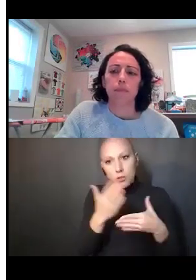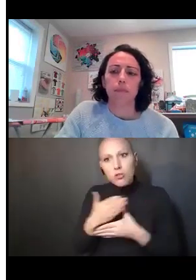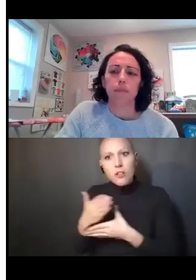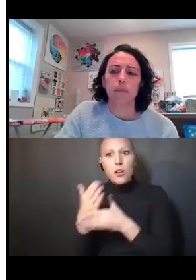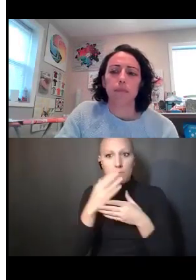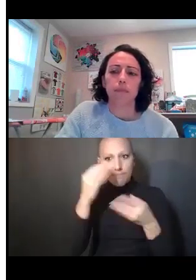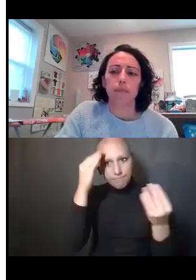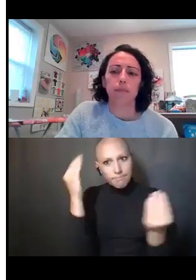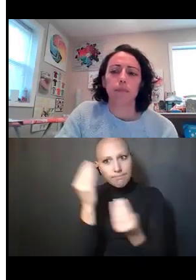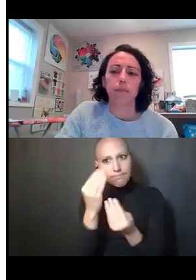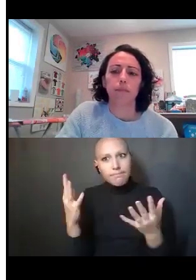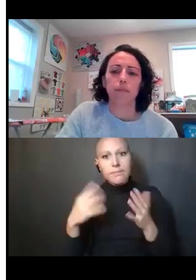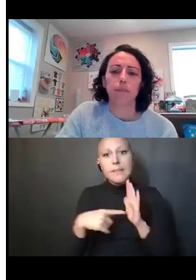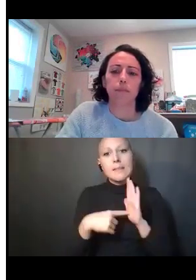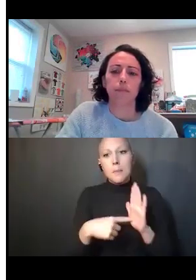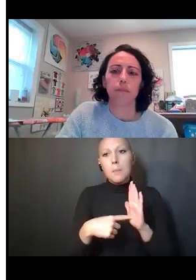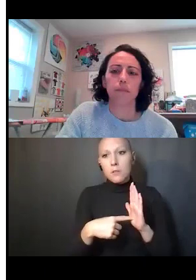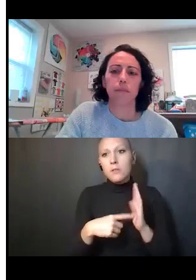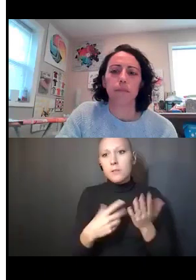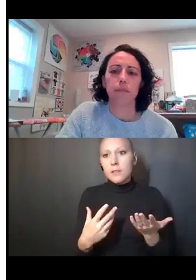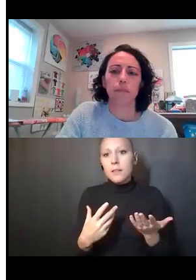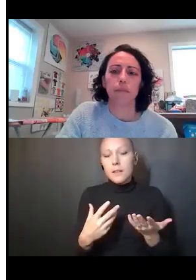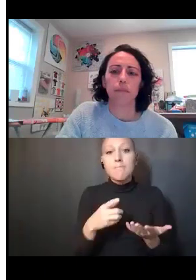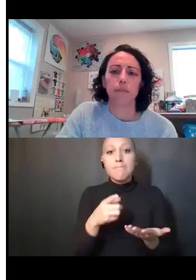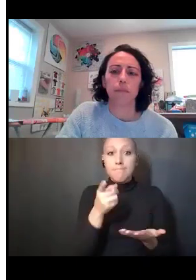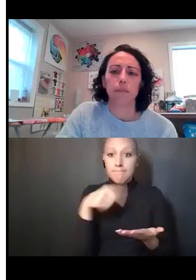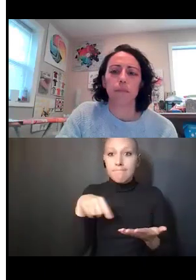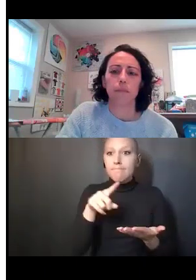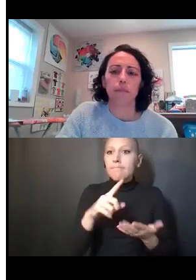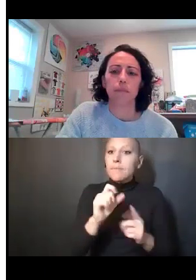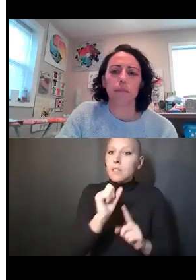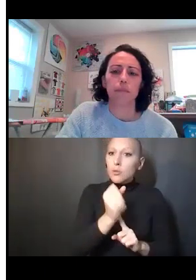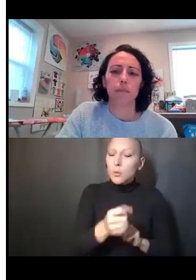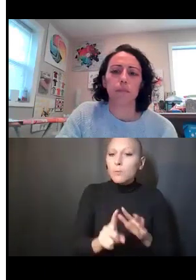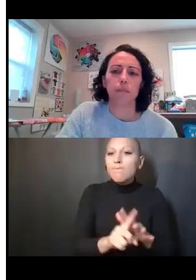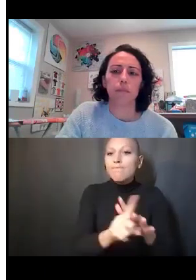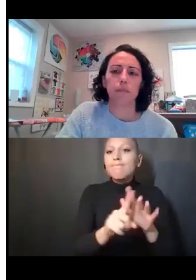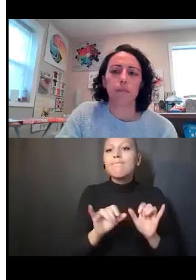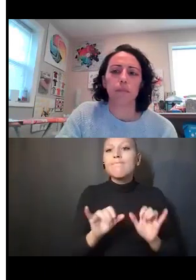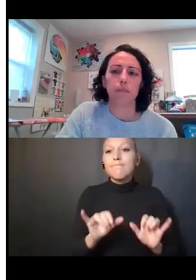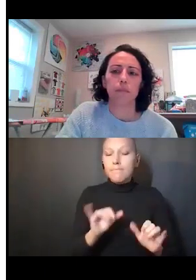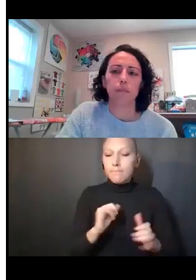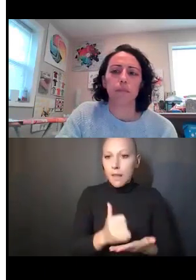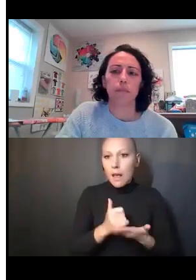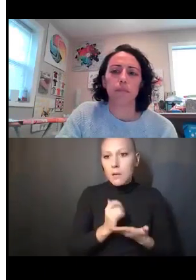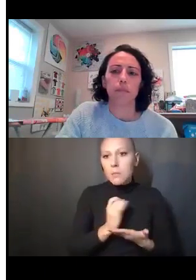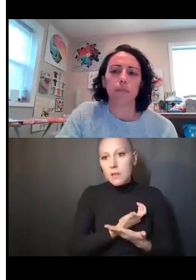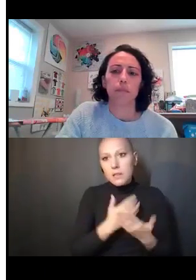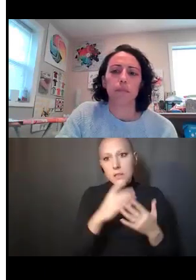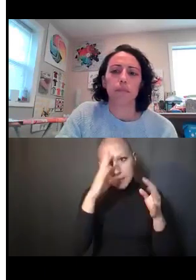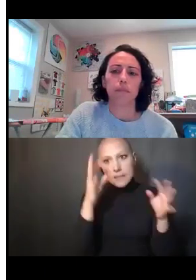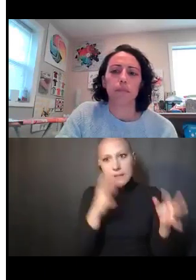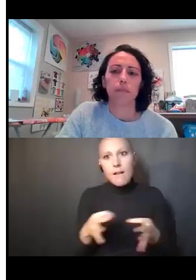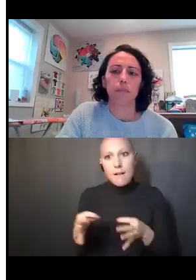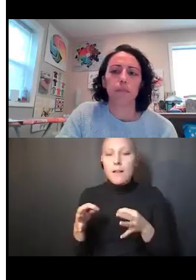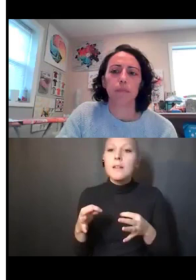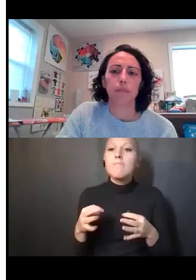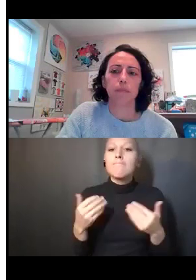which has helped us make some really good sound decisions as it relates to harmonization.